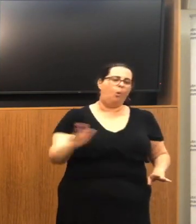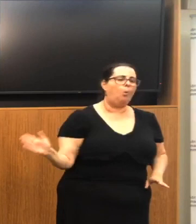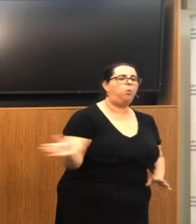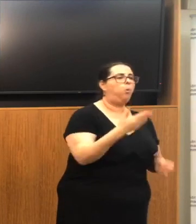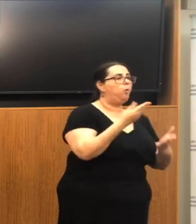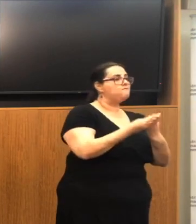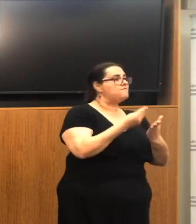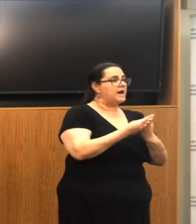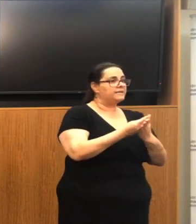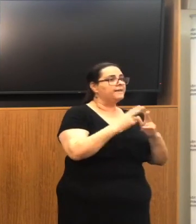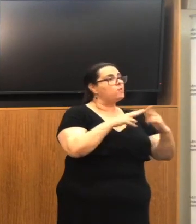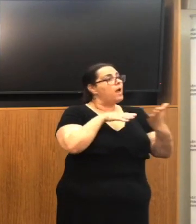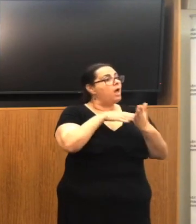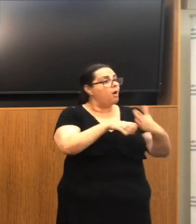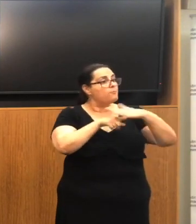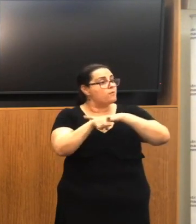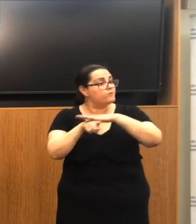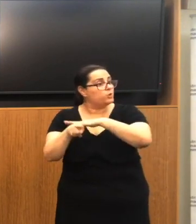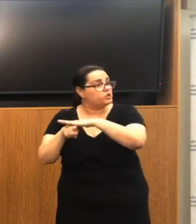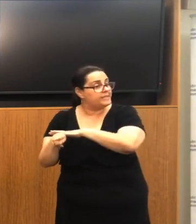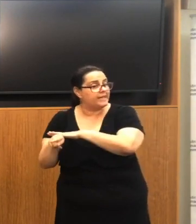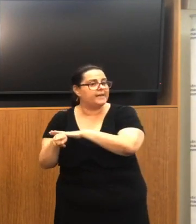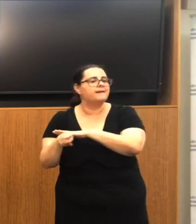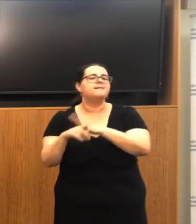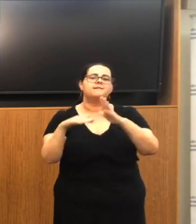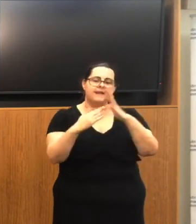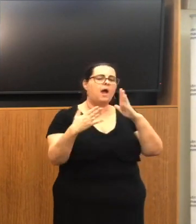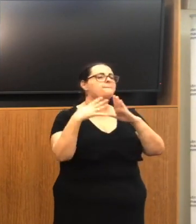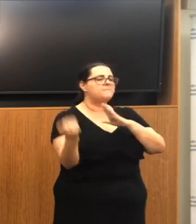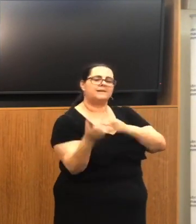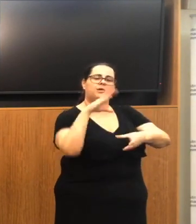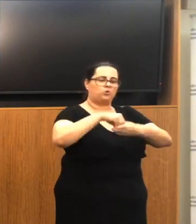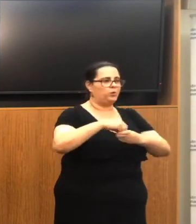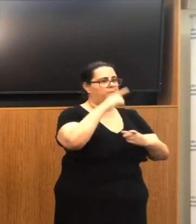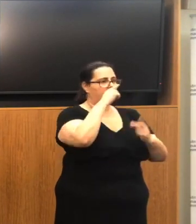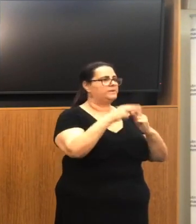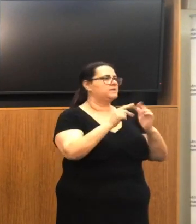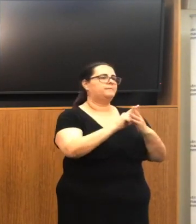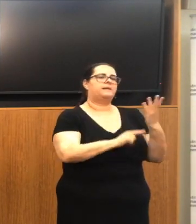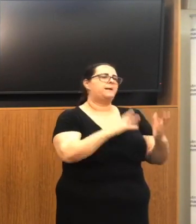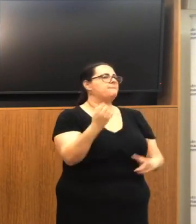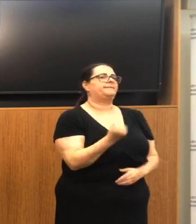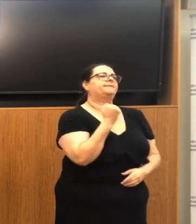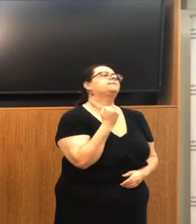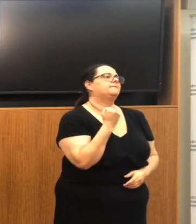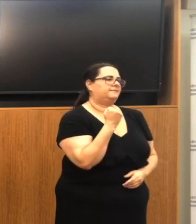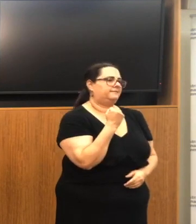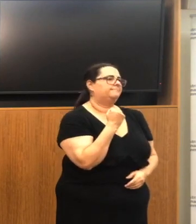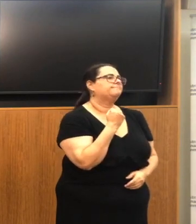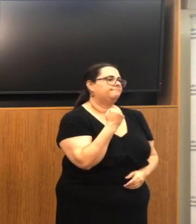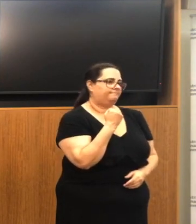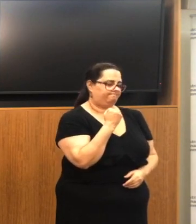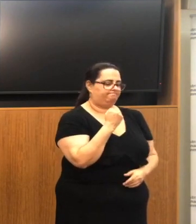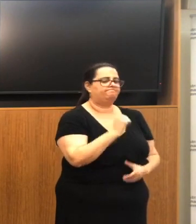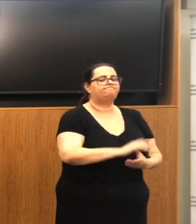for humanitarian assistance must report back on how people with disabilities will be included